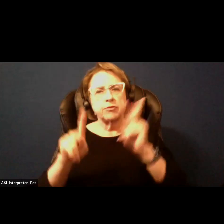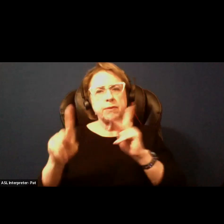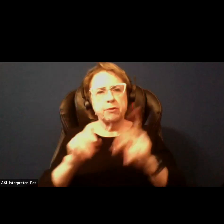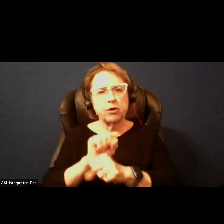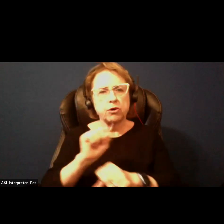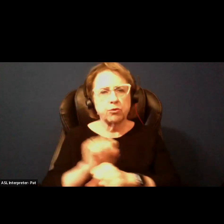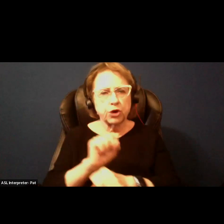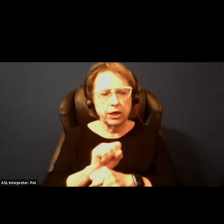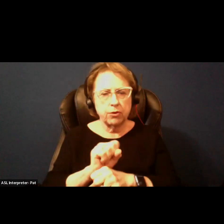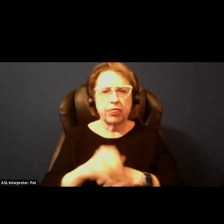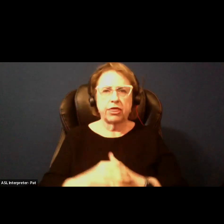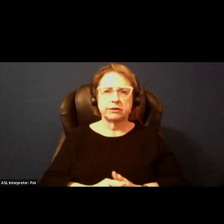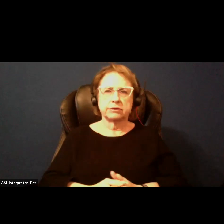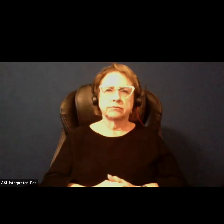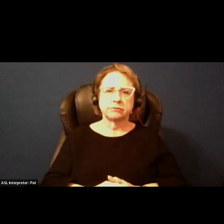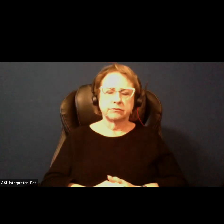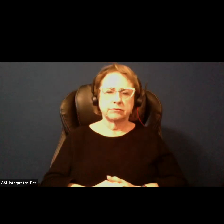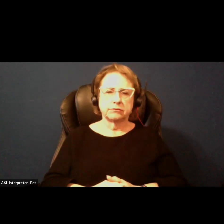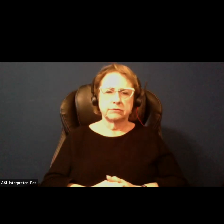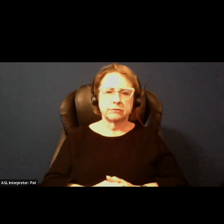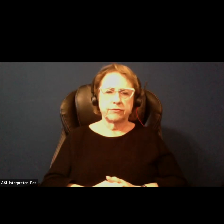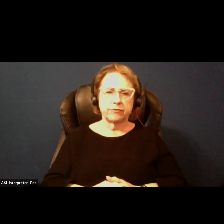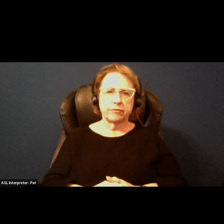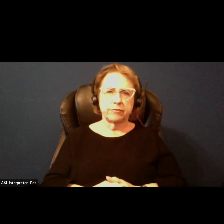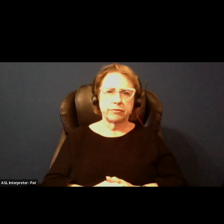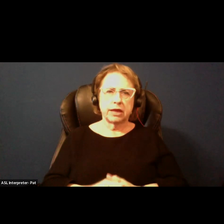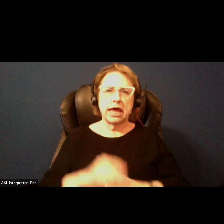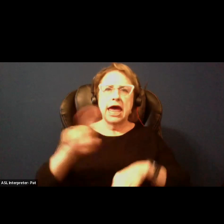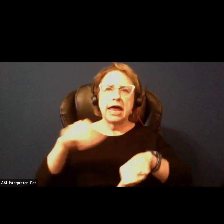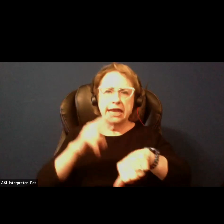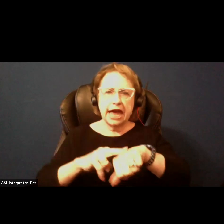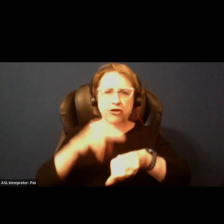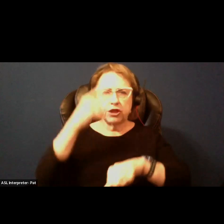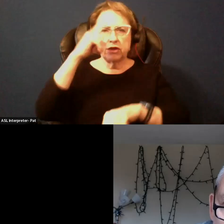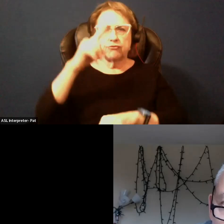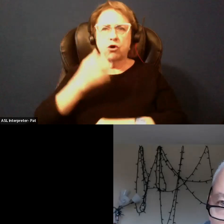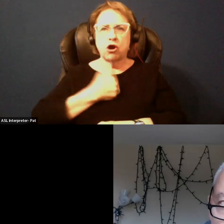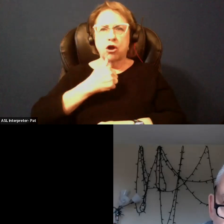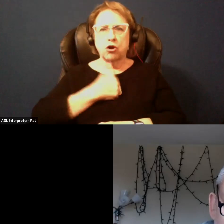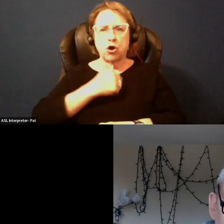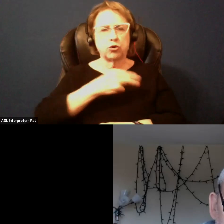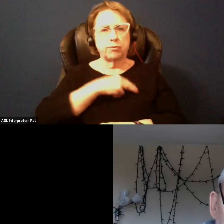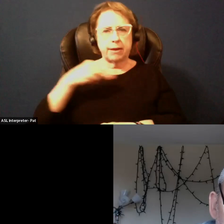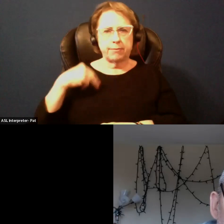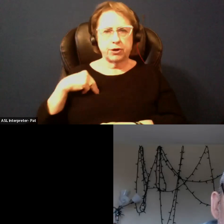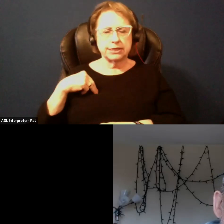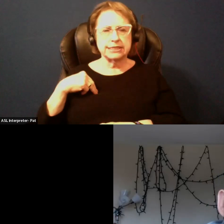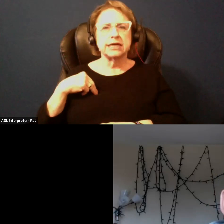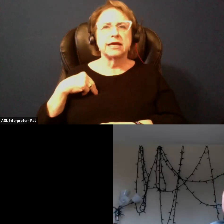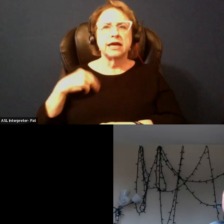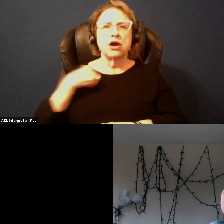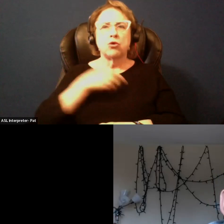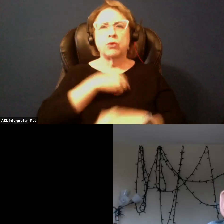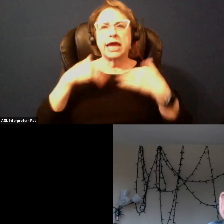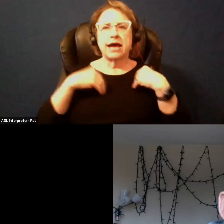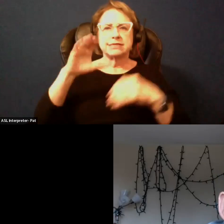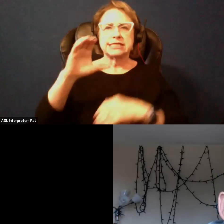We have we are nationally for our own members for 700,000 members. We have something called CWA net,